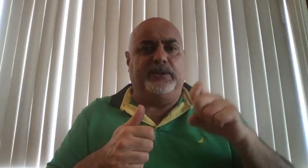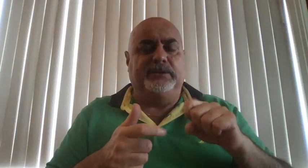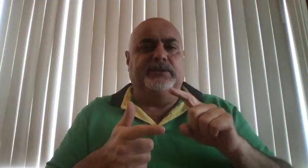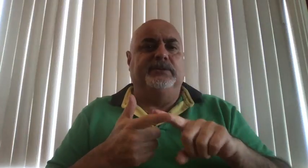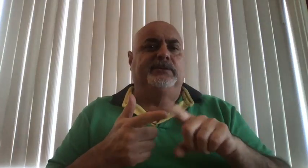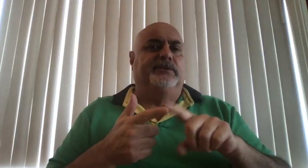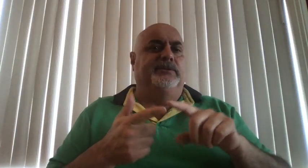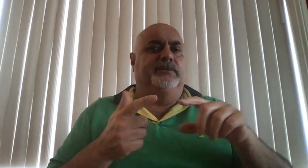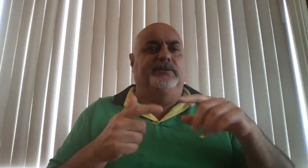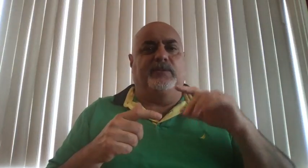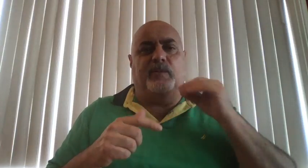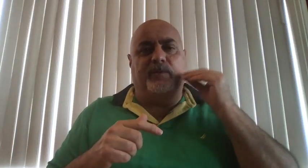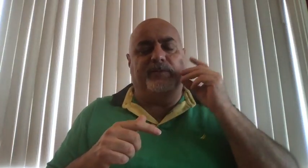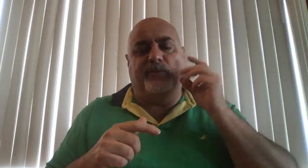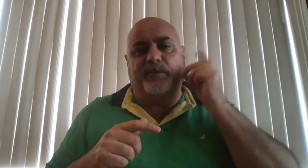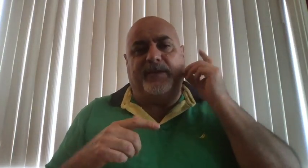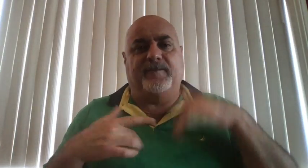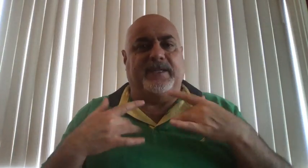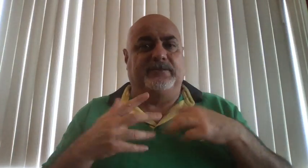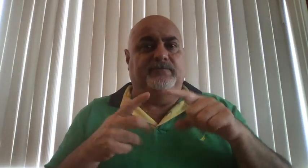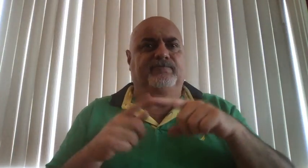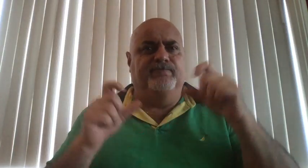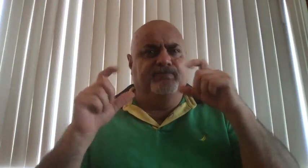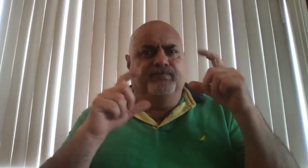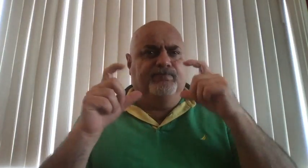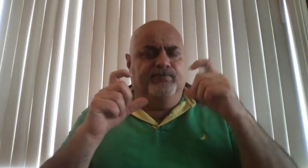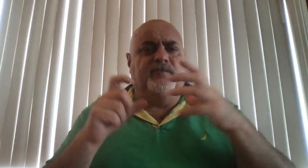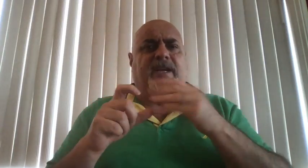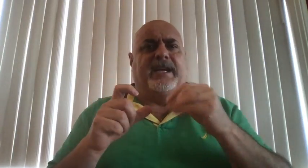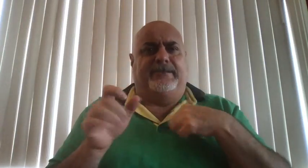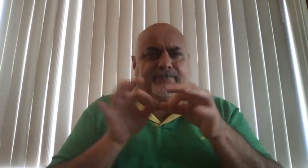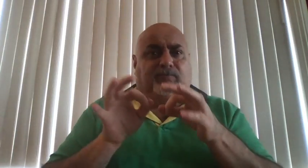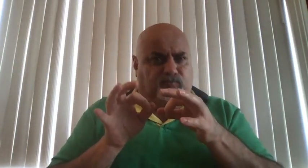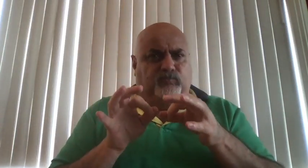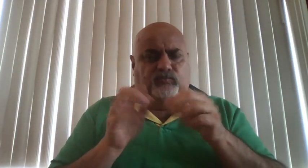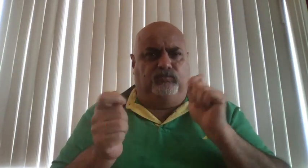When it comes to taking pictures at sporting events, dorm events,